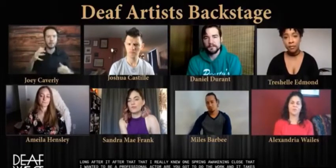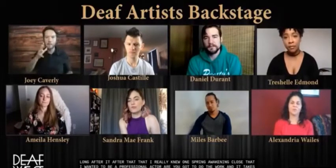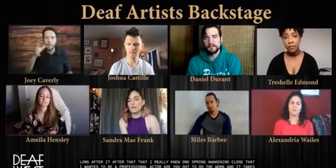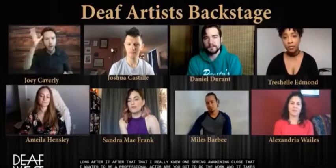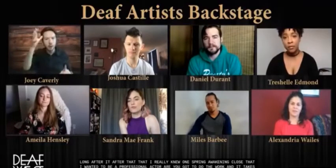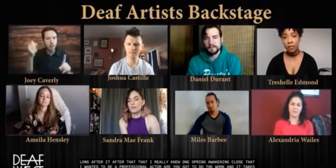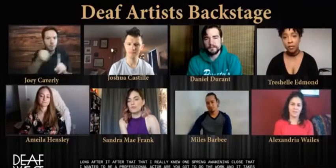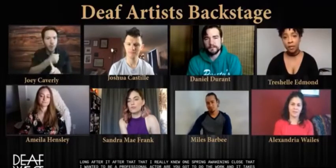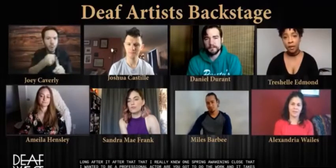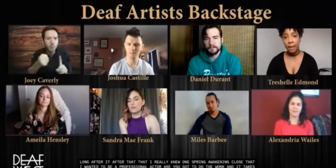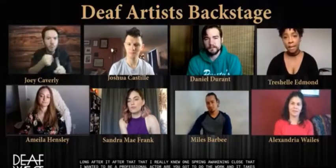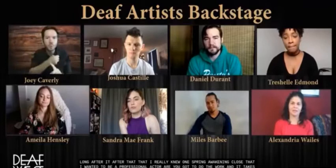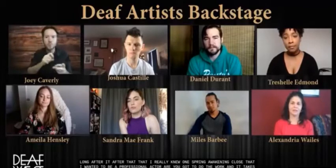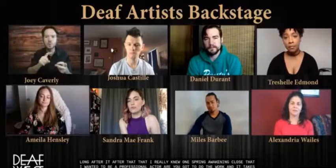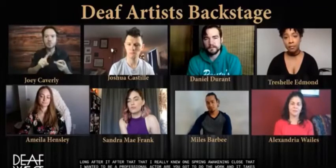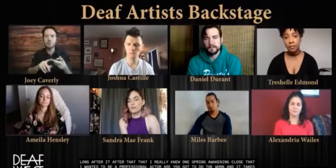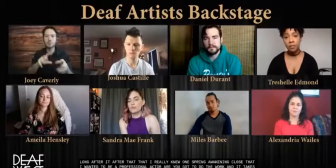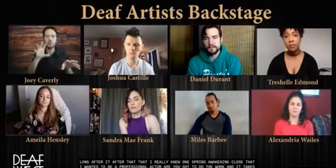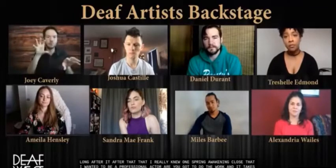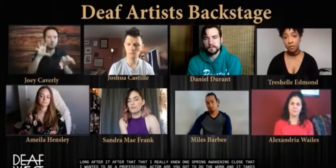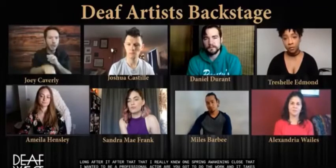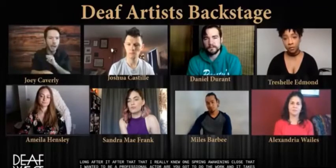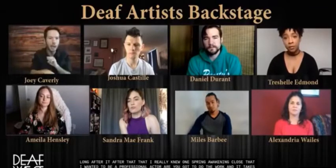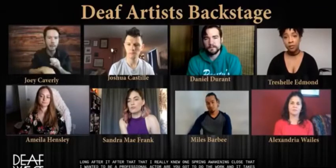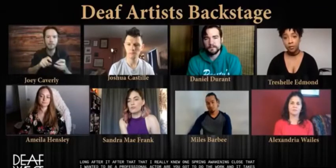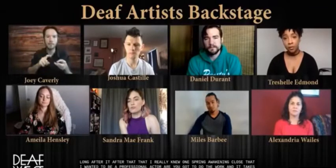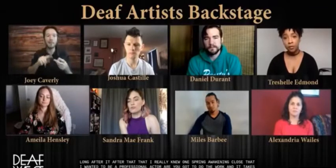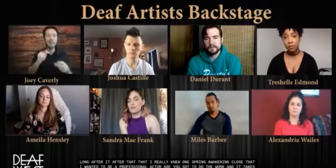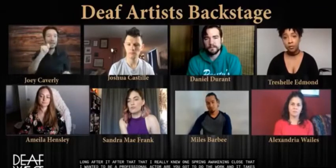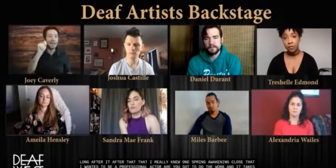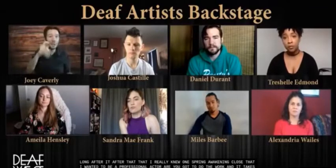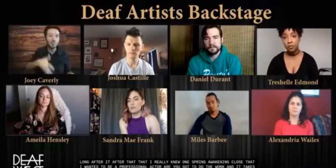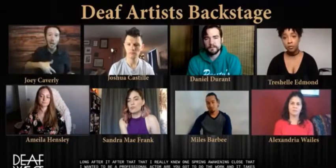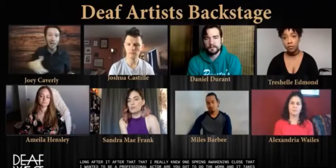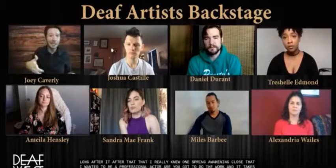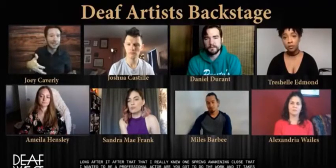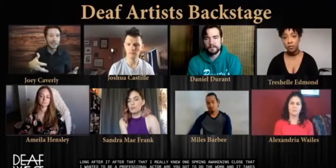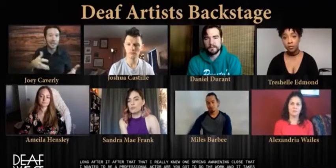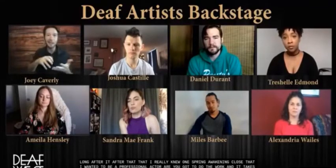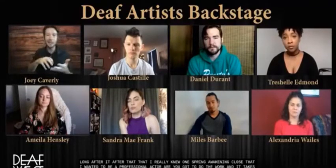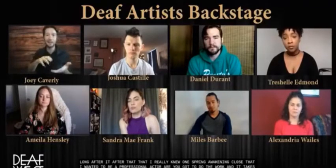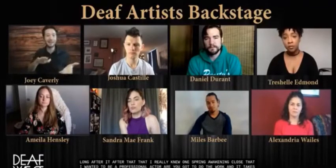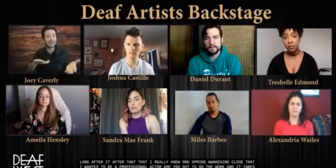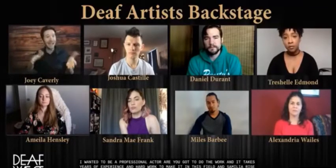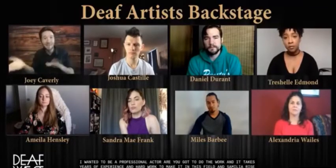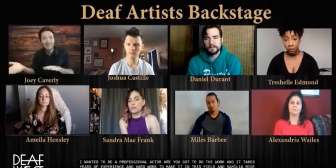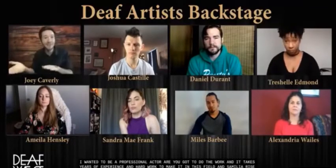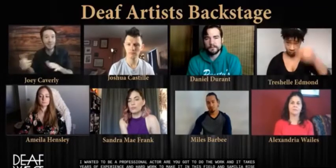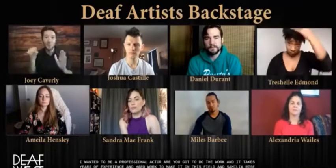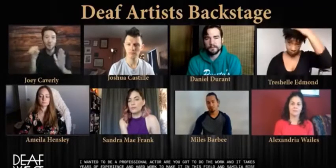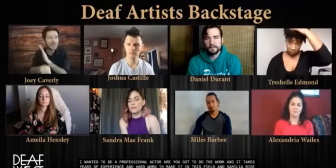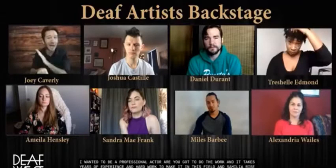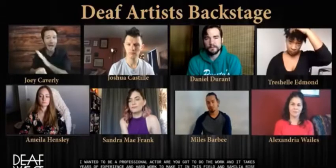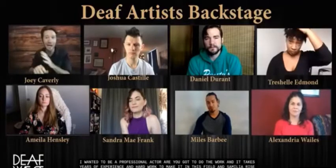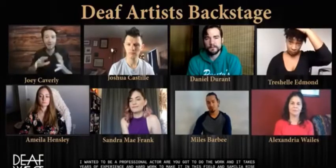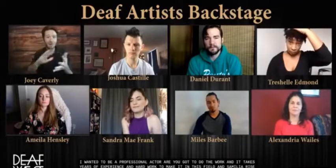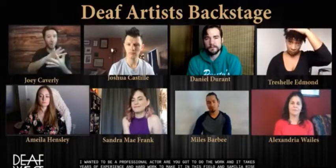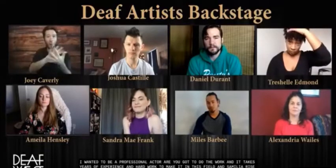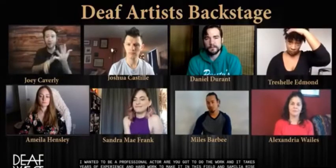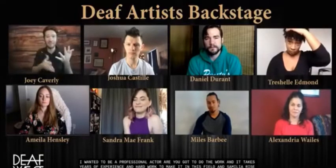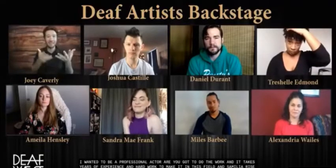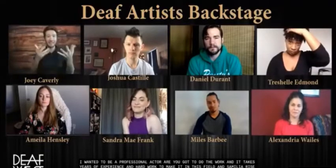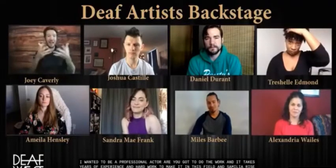We talk about language deprivation, parental abuse, rape, teenage pregnancy, death, murder,